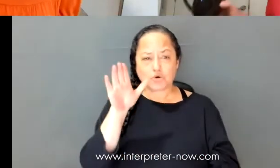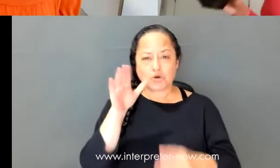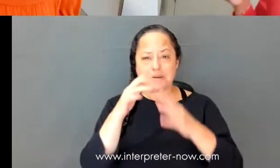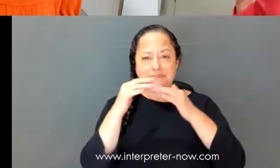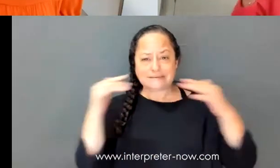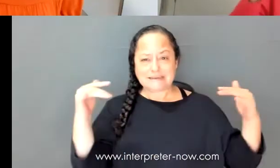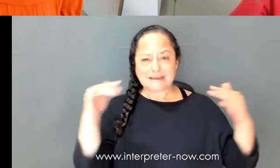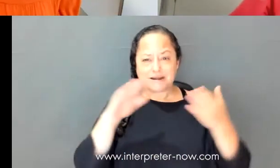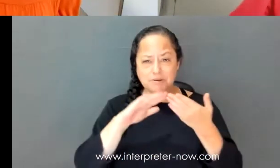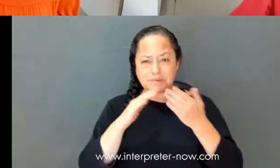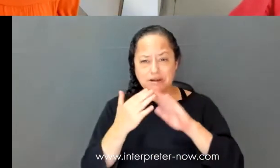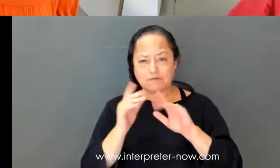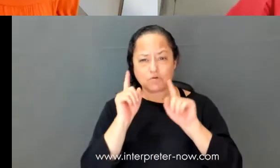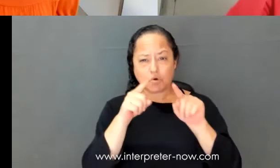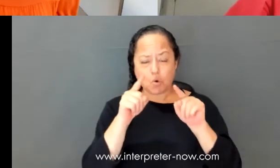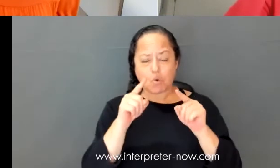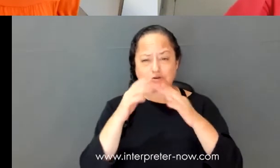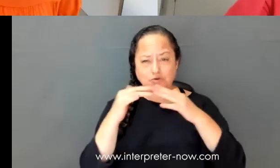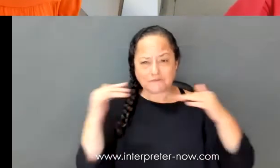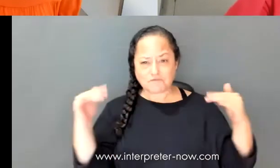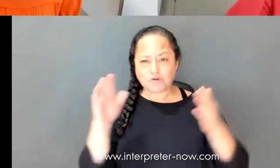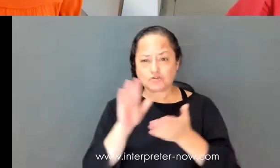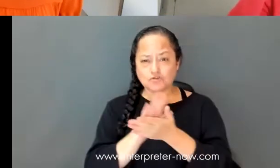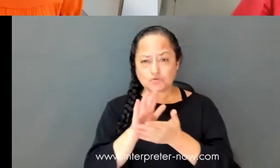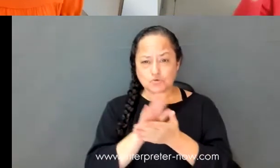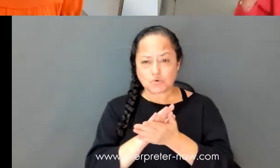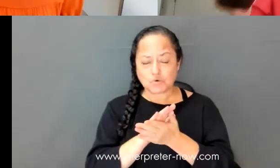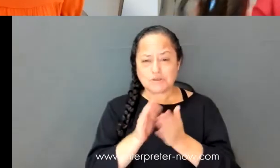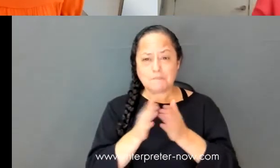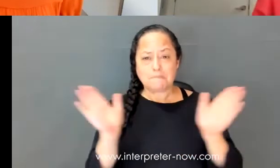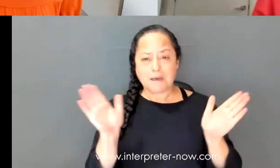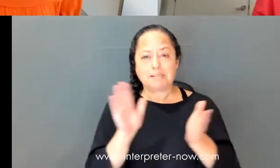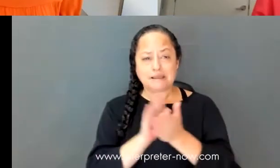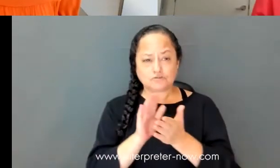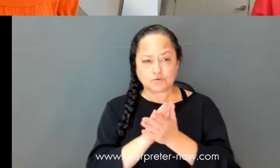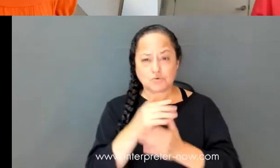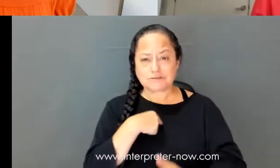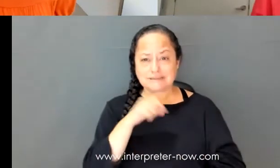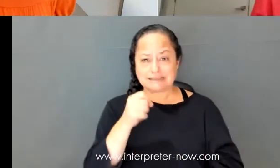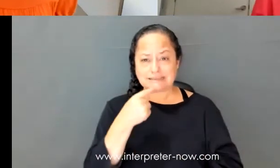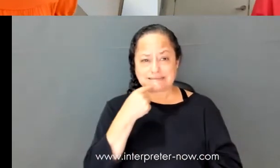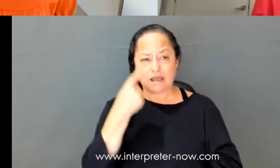going to very diverse schools and public schools. I can say that I thought it was normal.